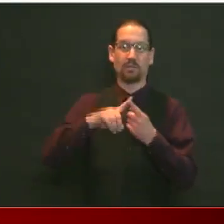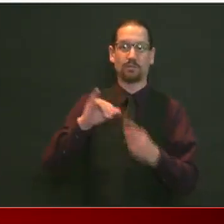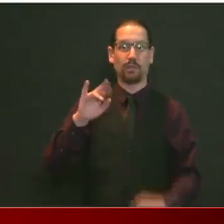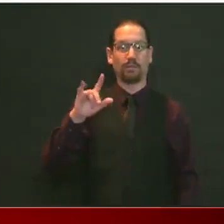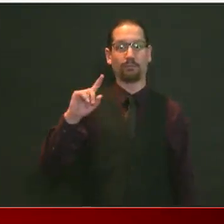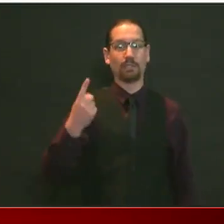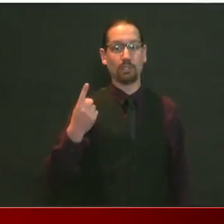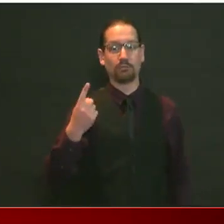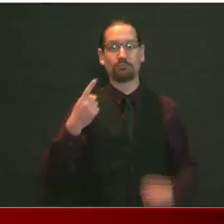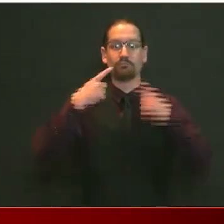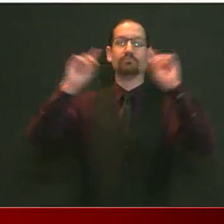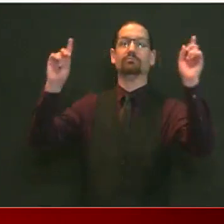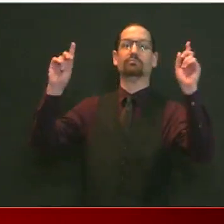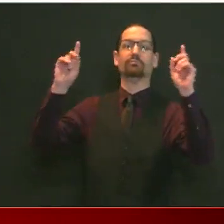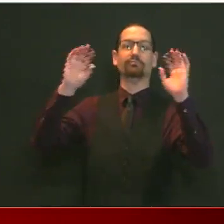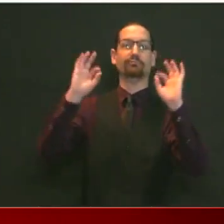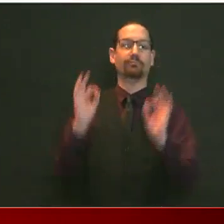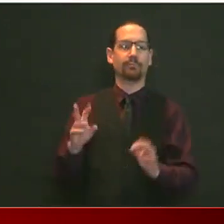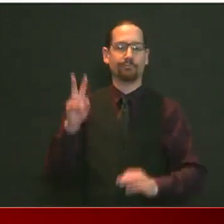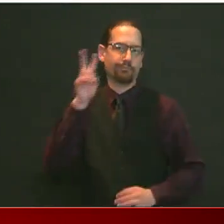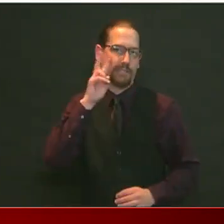UNTIL JULY 1ST, THEN YEAH, WE